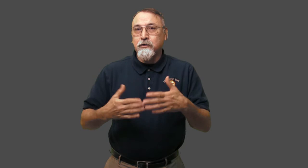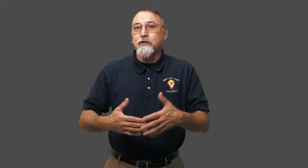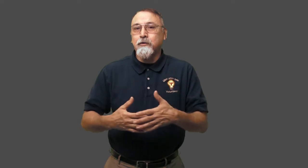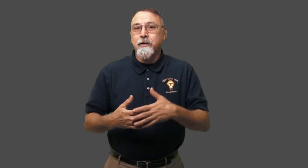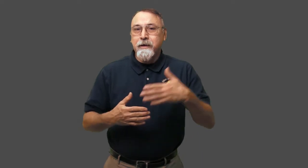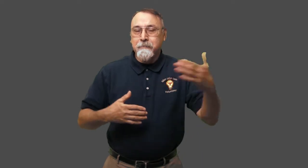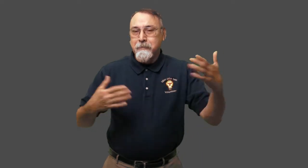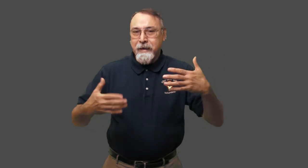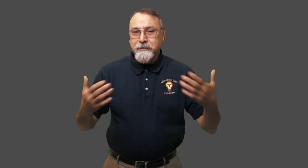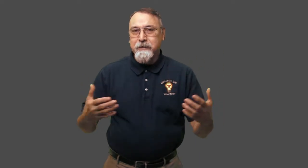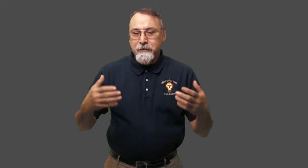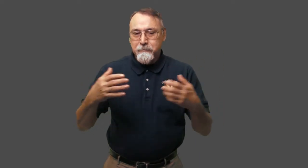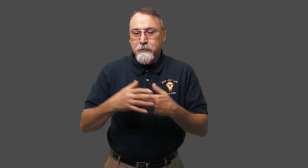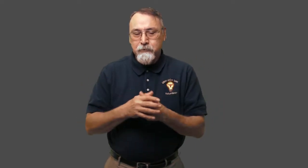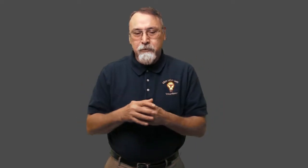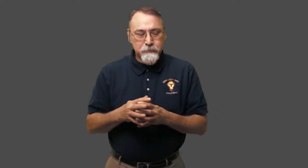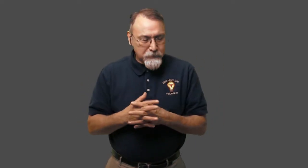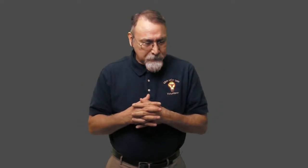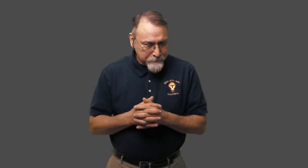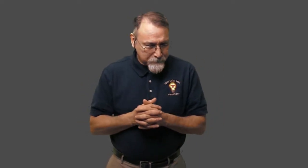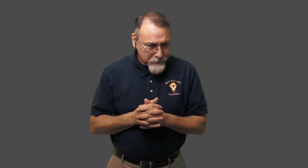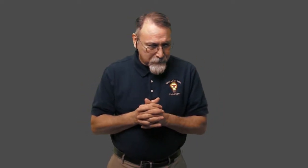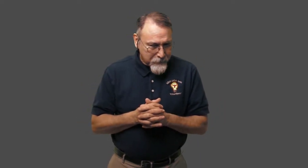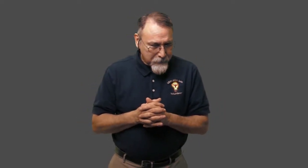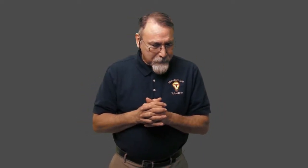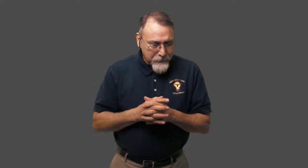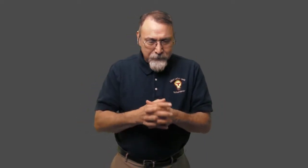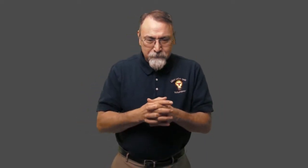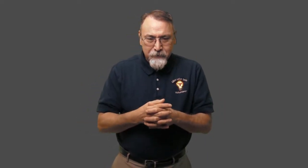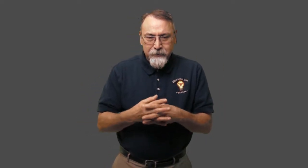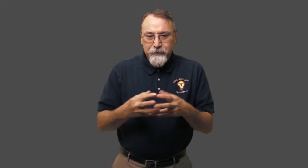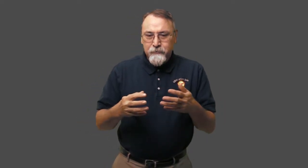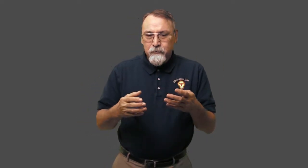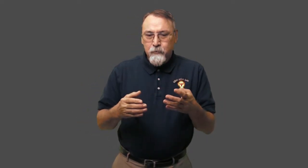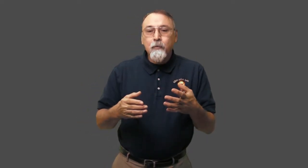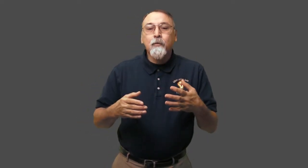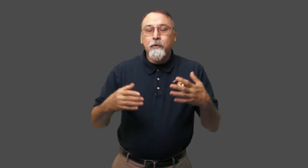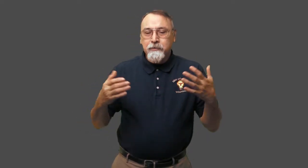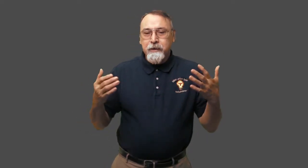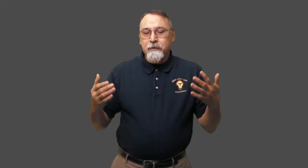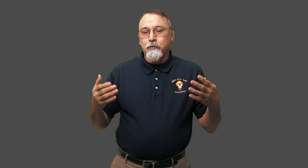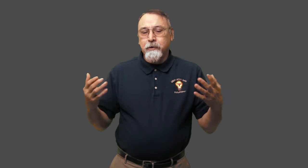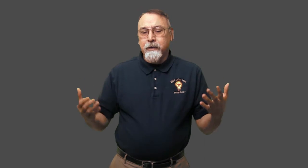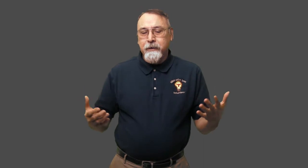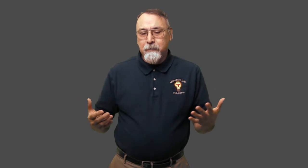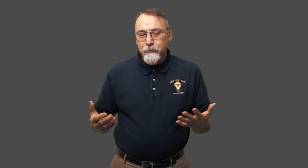not going to let you manage anything but what is on the machine. That said, we’re in the